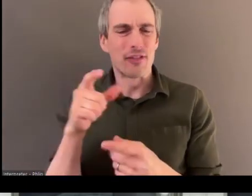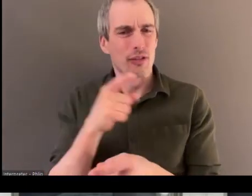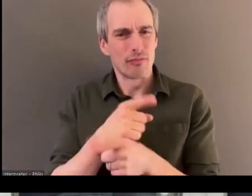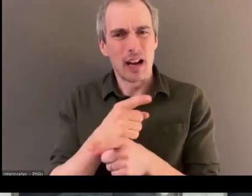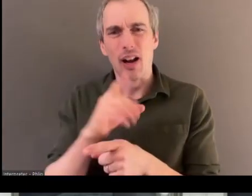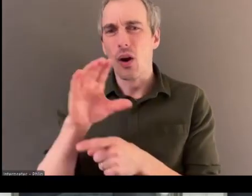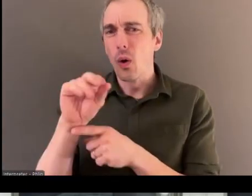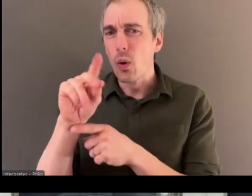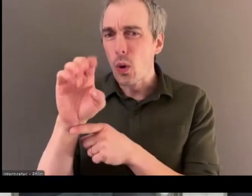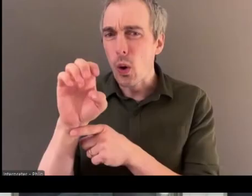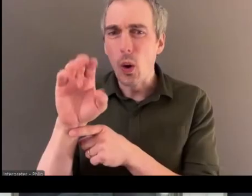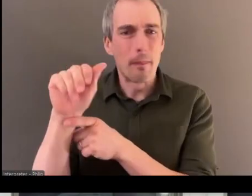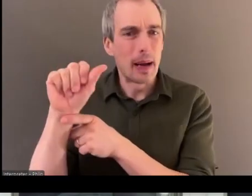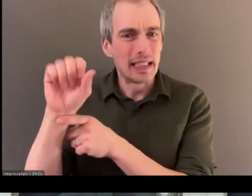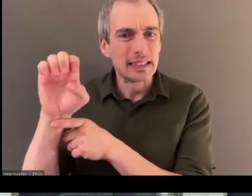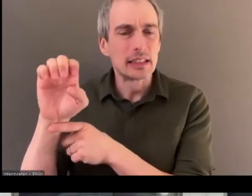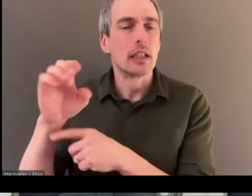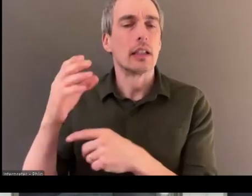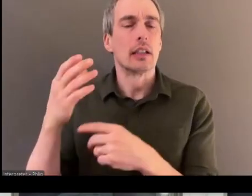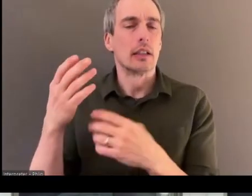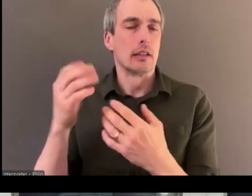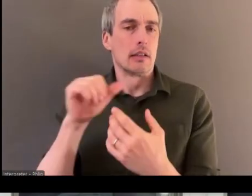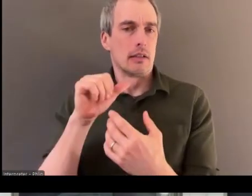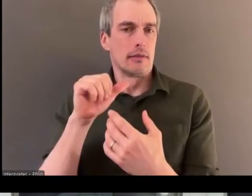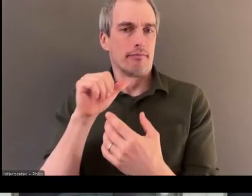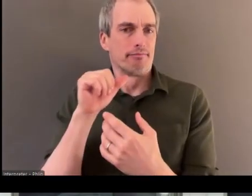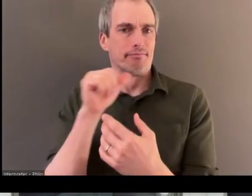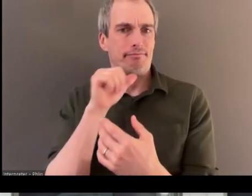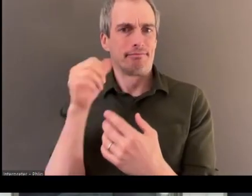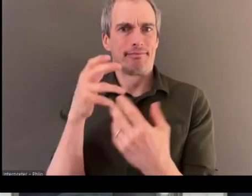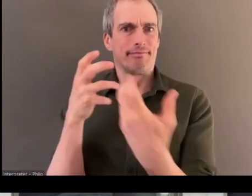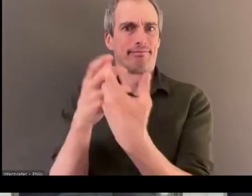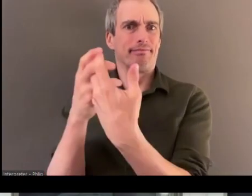So it was very much a document for the seeing person.